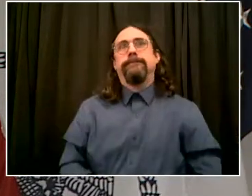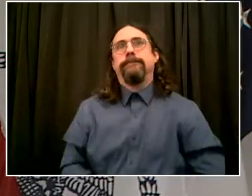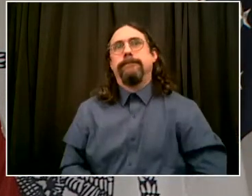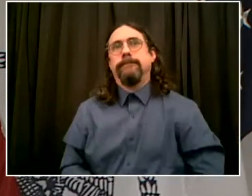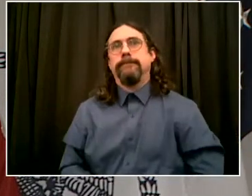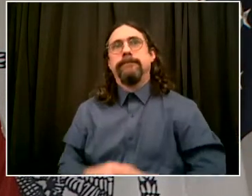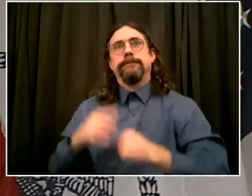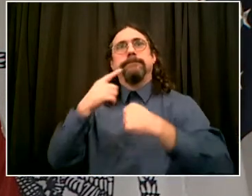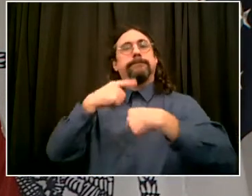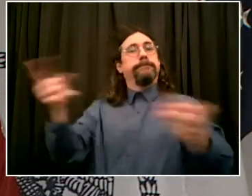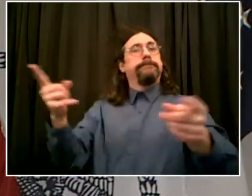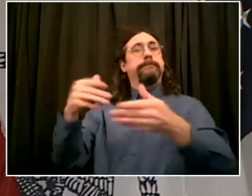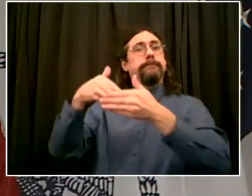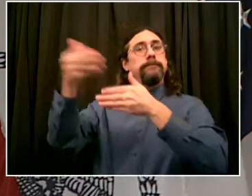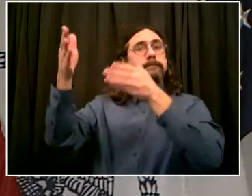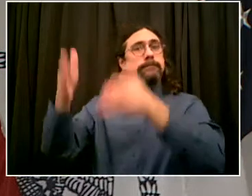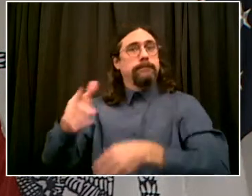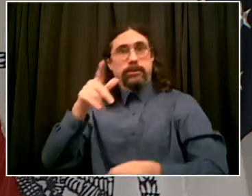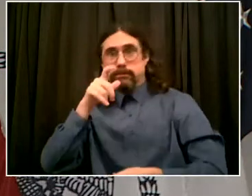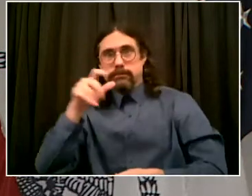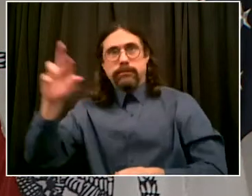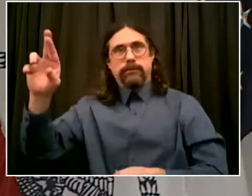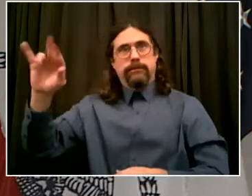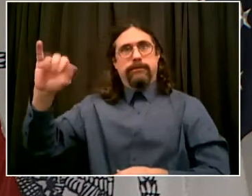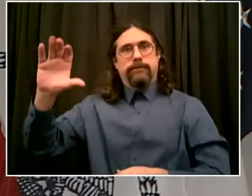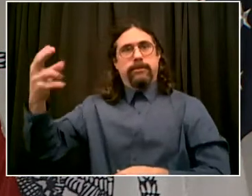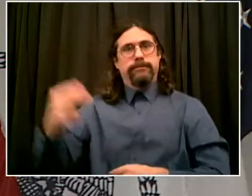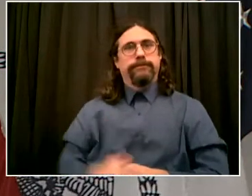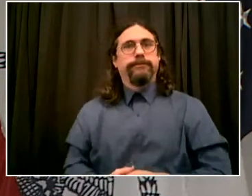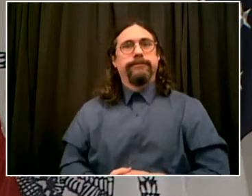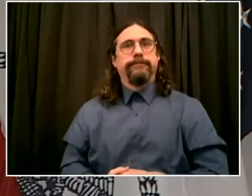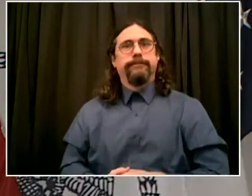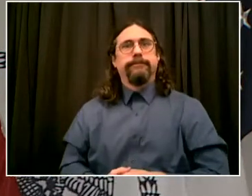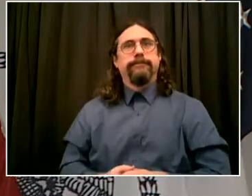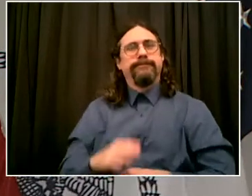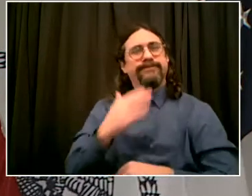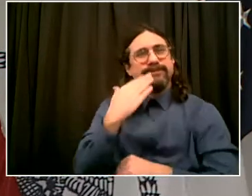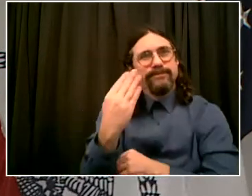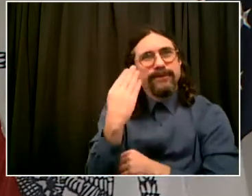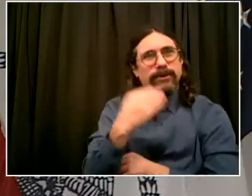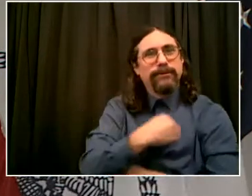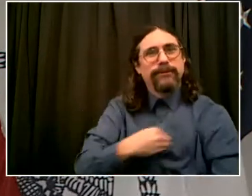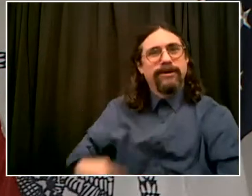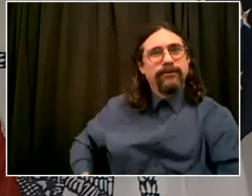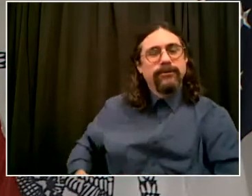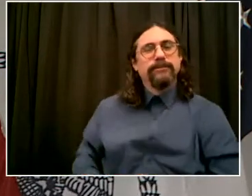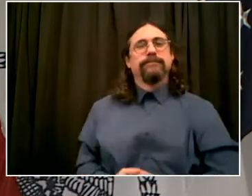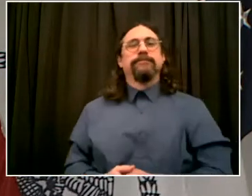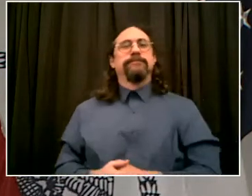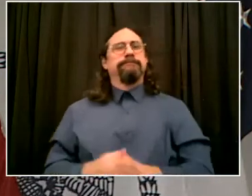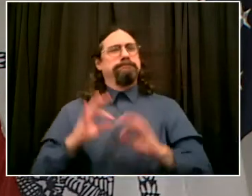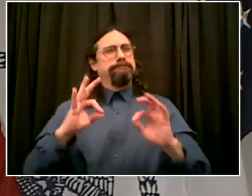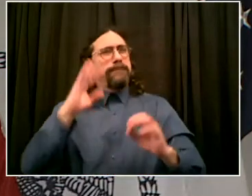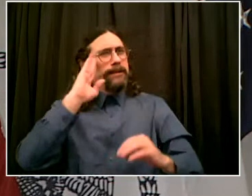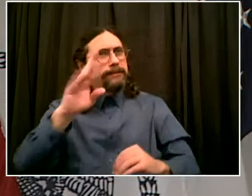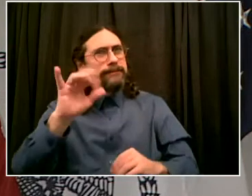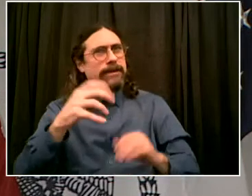MORE AND MORE PEOPLE GET VACCINATED. Reporter: